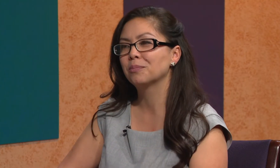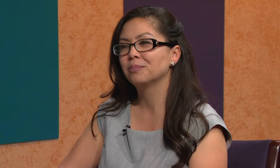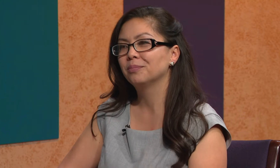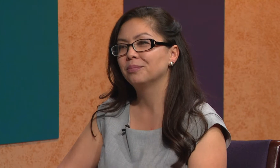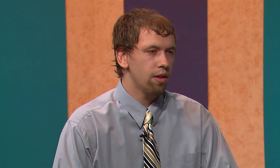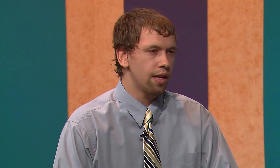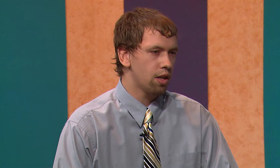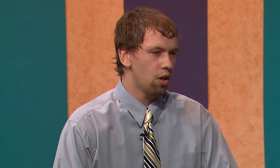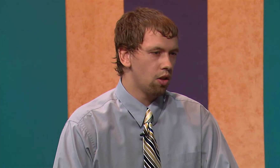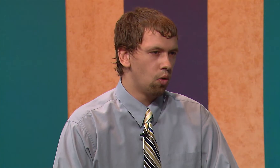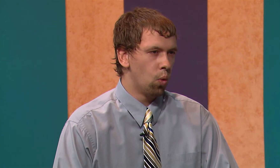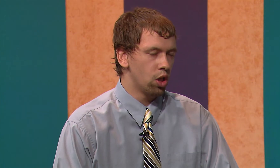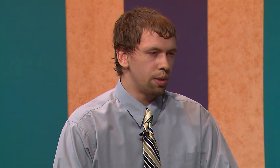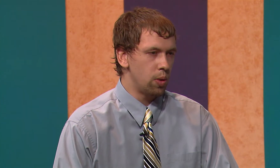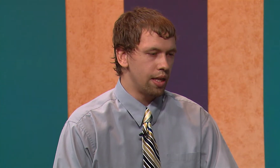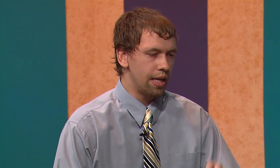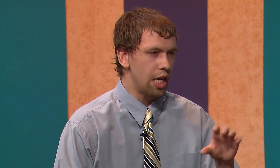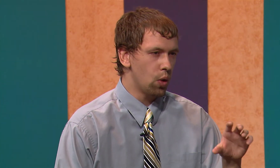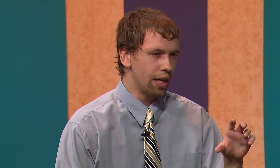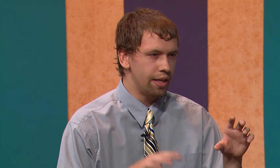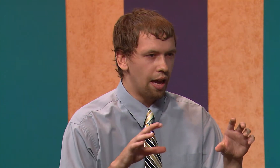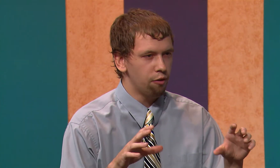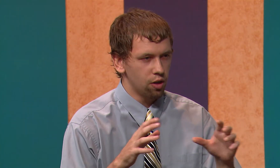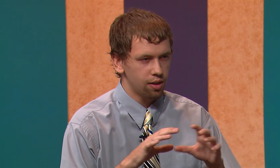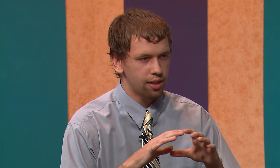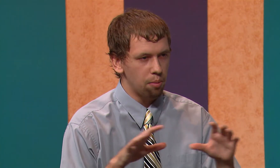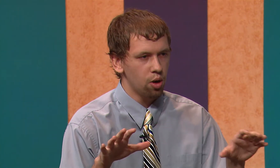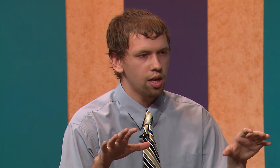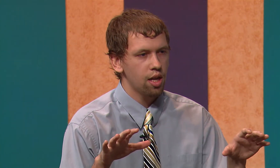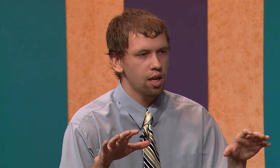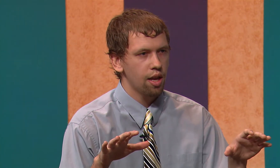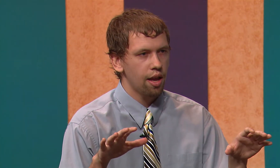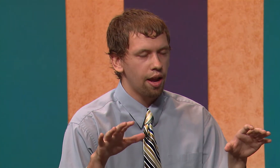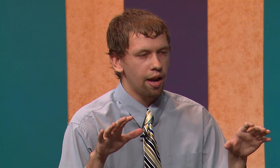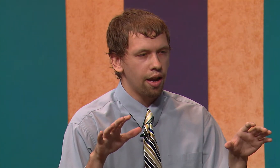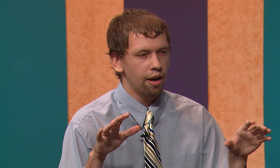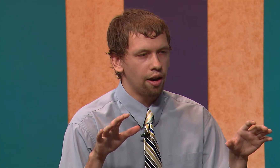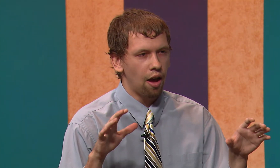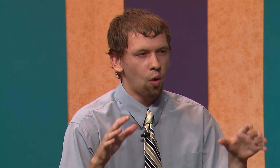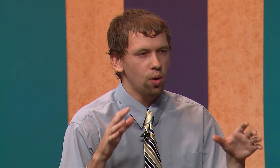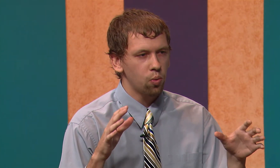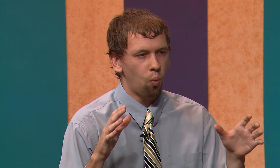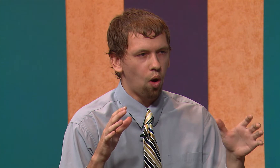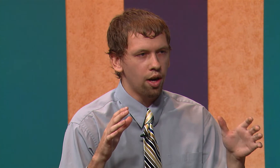(Krohn) I feel like the worlds between hearing and deaf are separate and I’ve always wanted